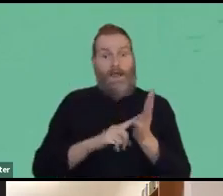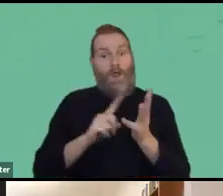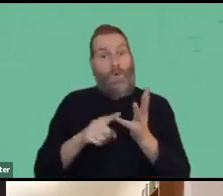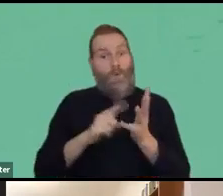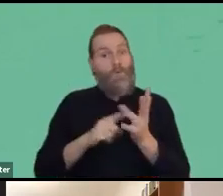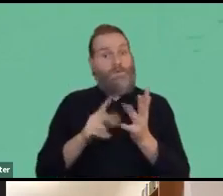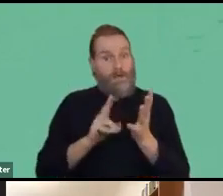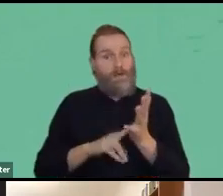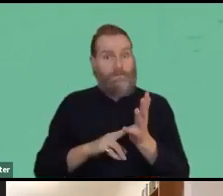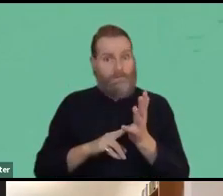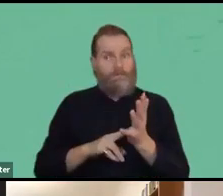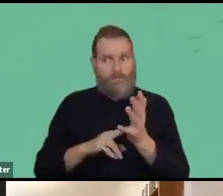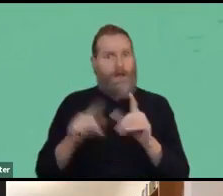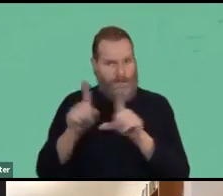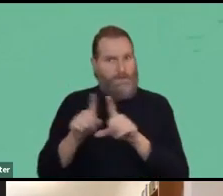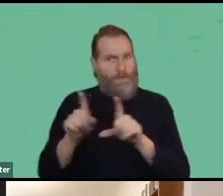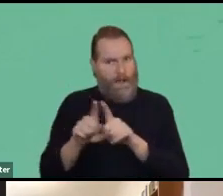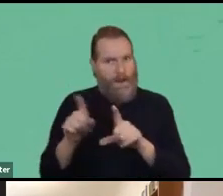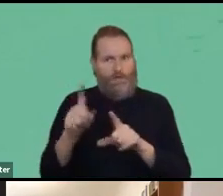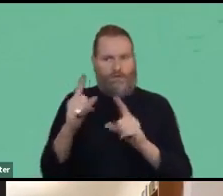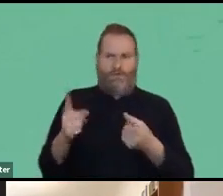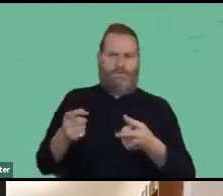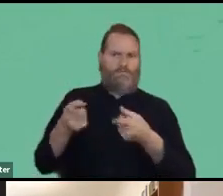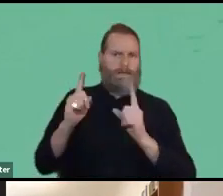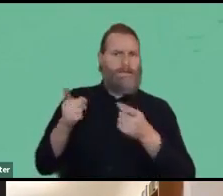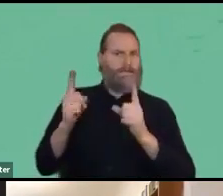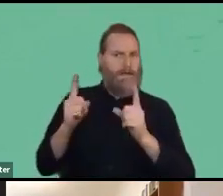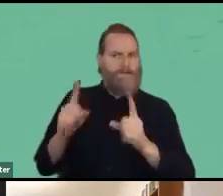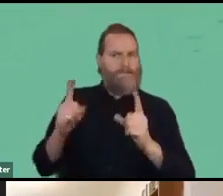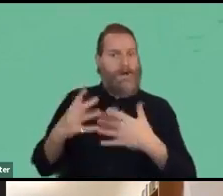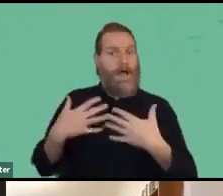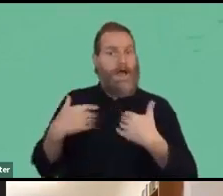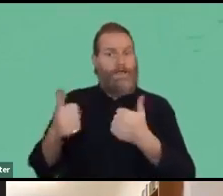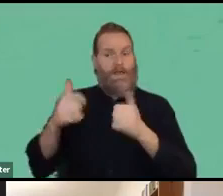as the cabinet's executive minister on public health so Rachel we're really pleased to have